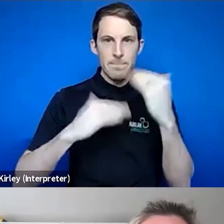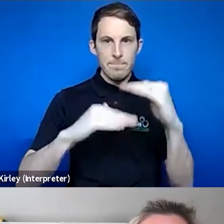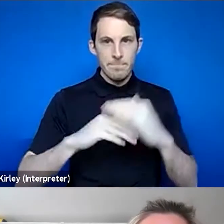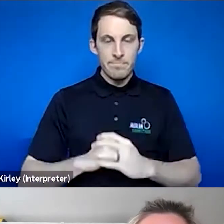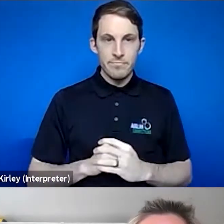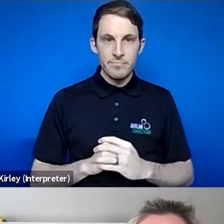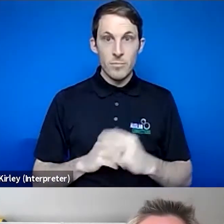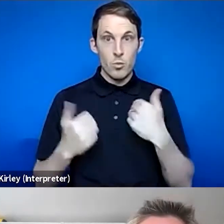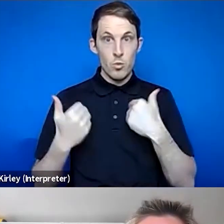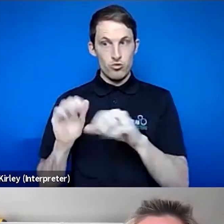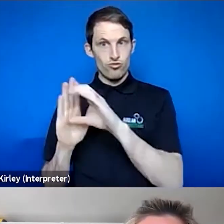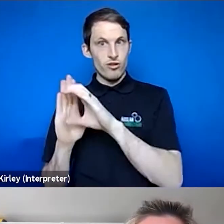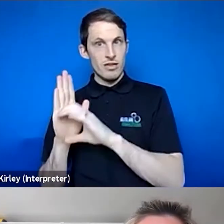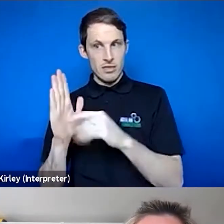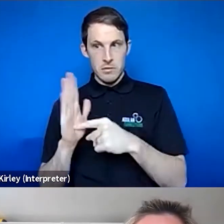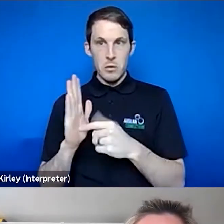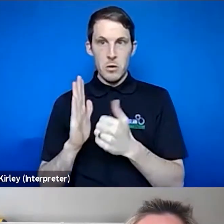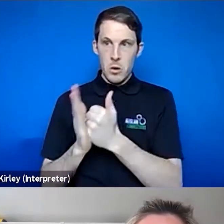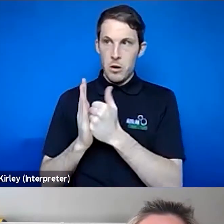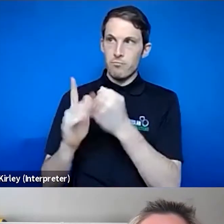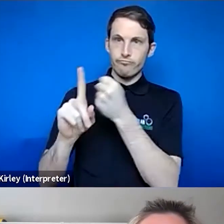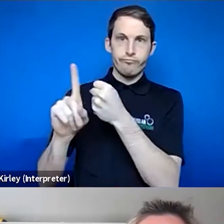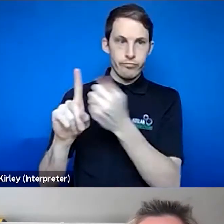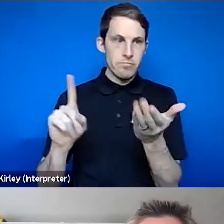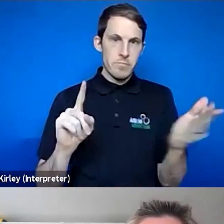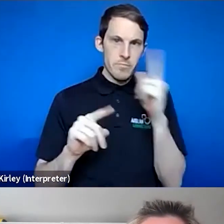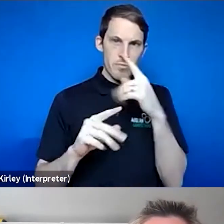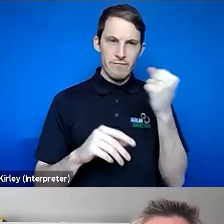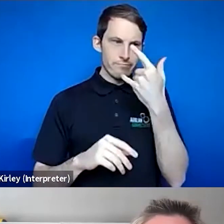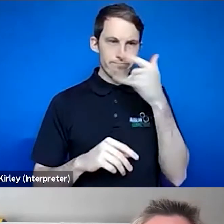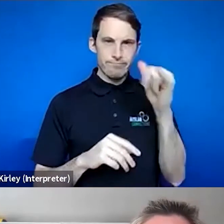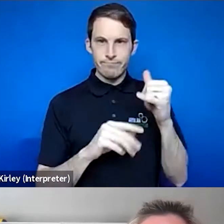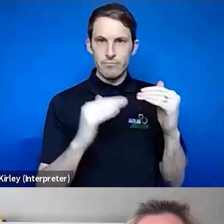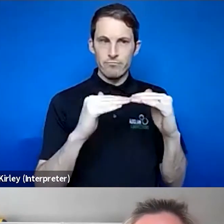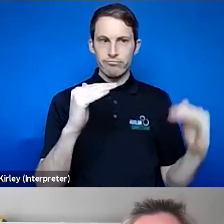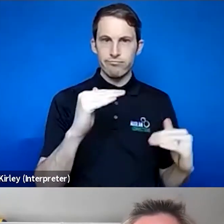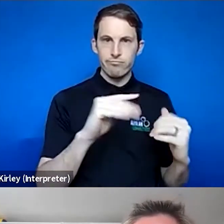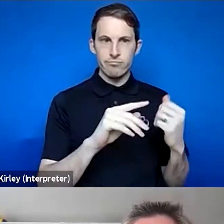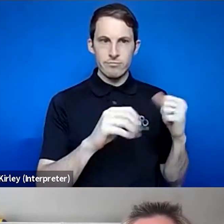rights of those who already experience systemic inequality more harshly, but we've also heard